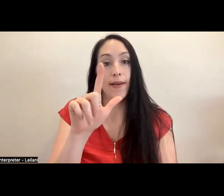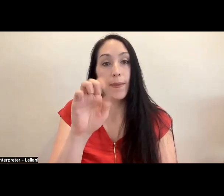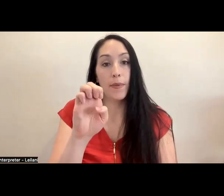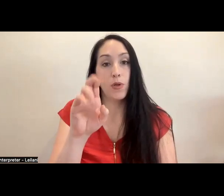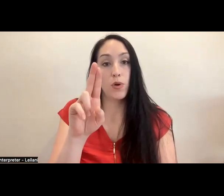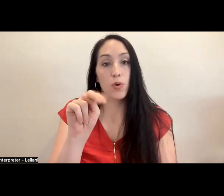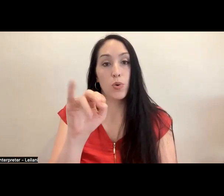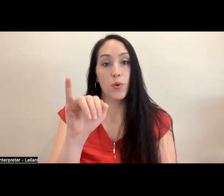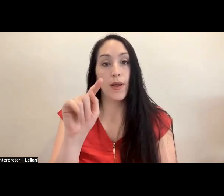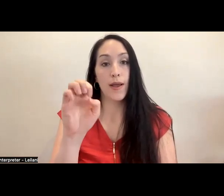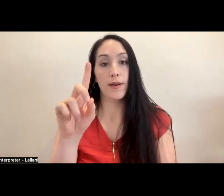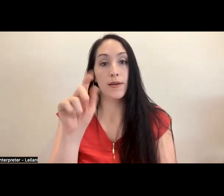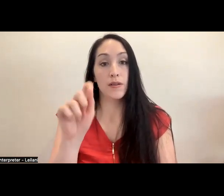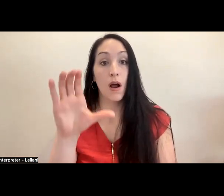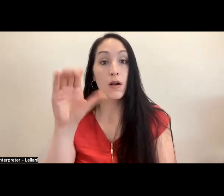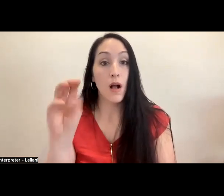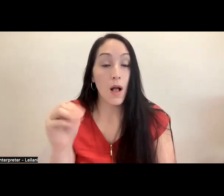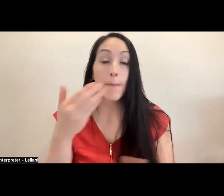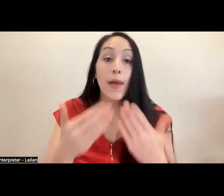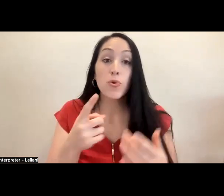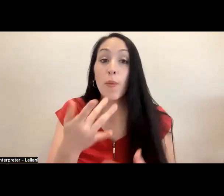Maybe you want to have some more one on one. 12:02:25 And you can actually go to our website